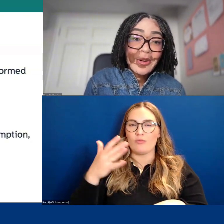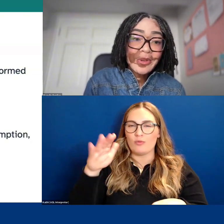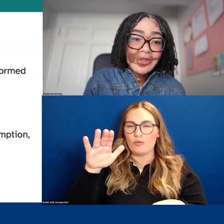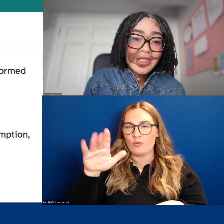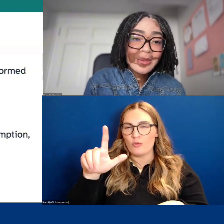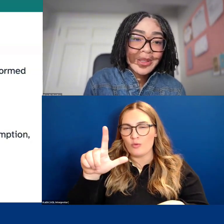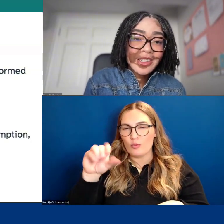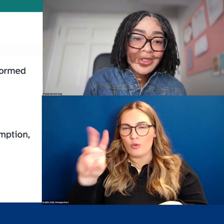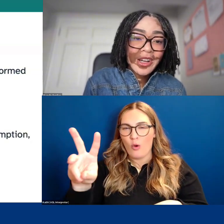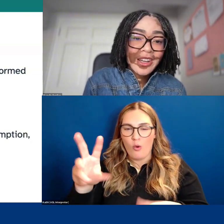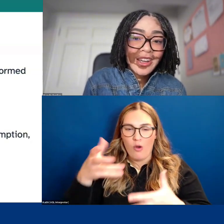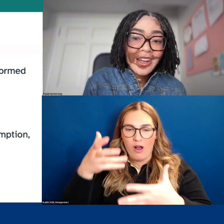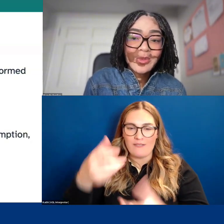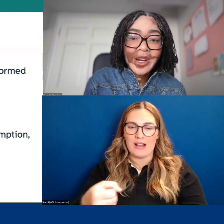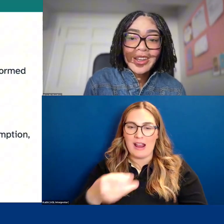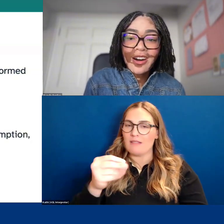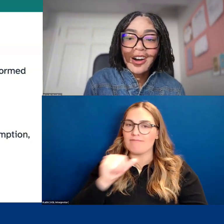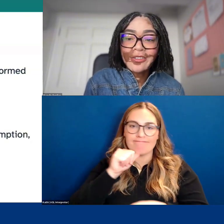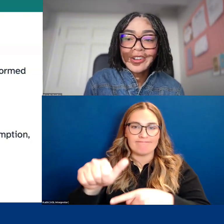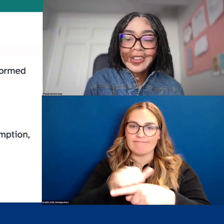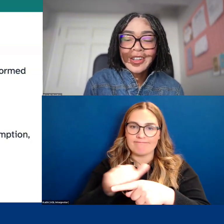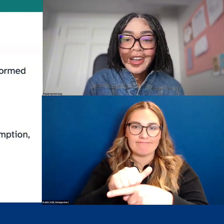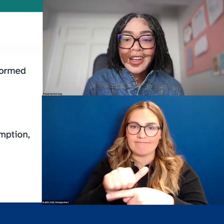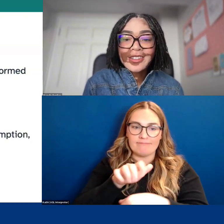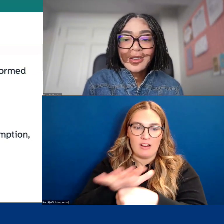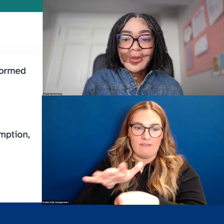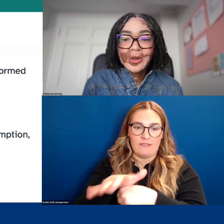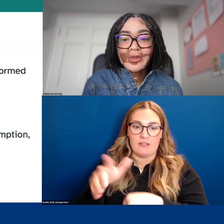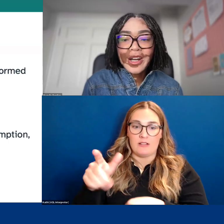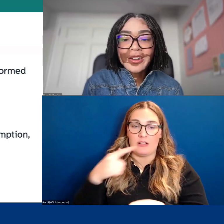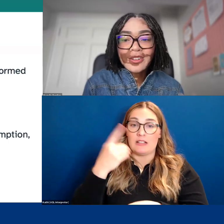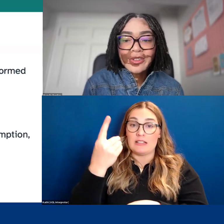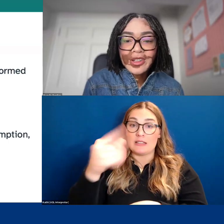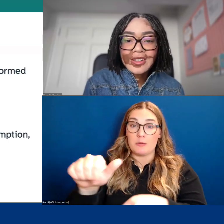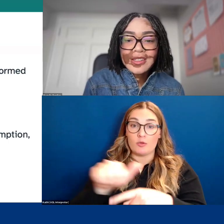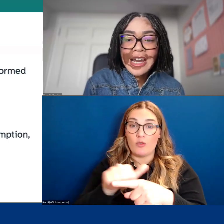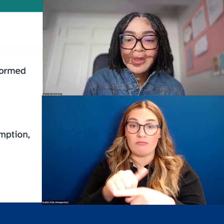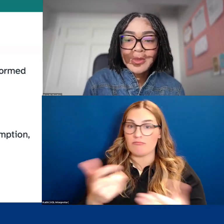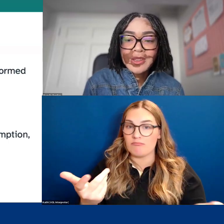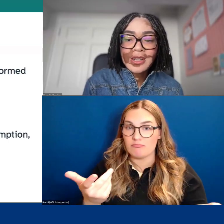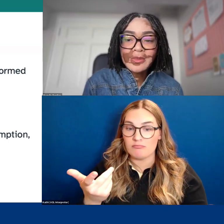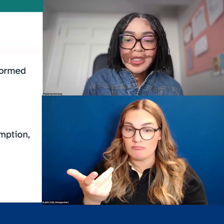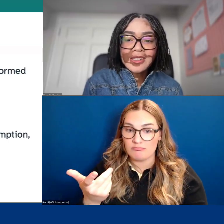formal disability training is rarely offered. And so when providers are filling these gaps with assumptions,